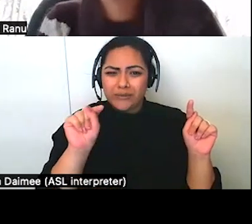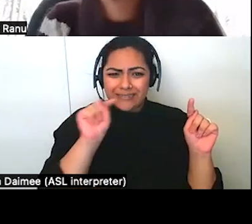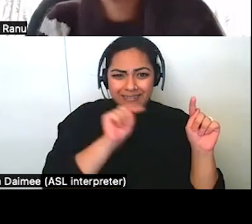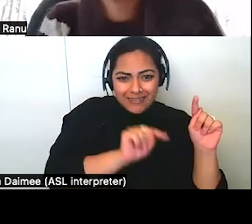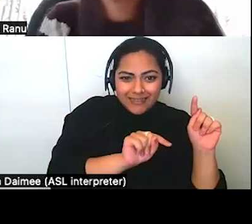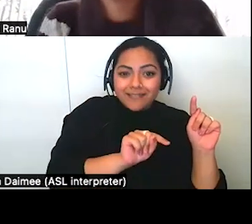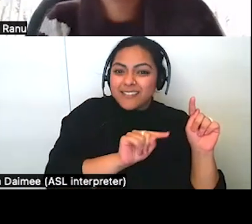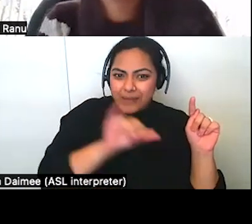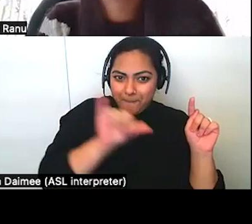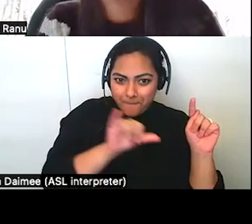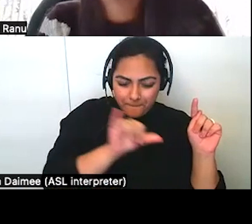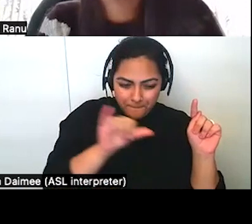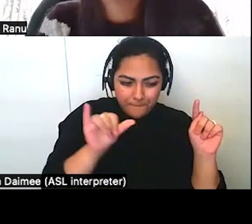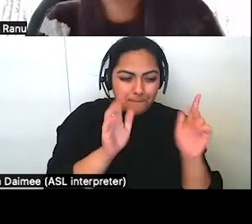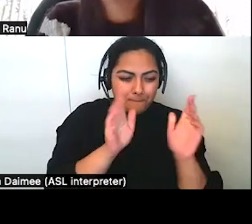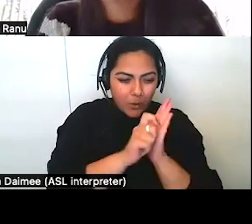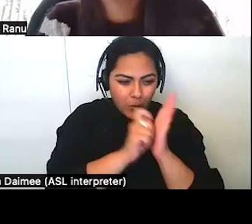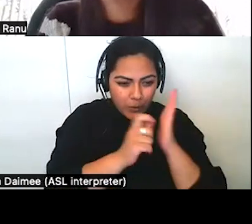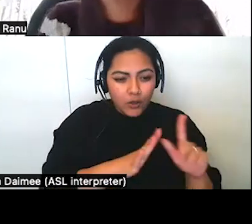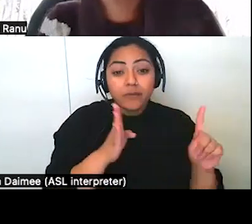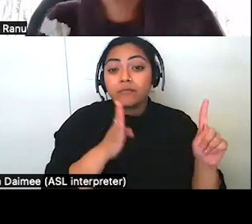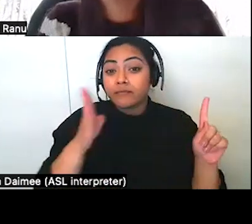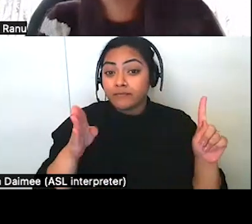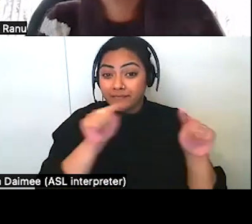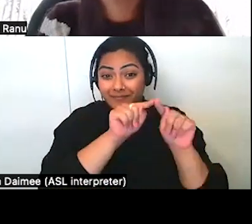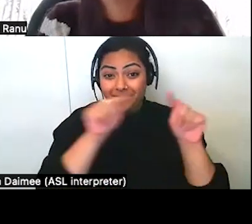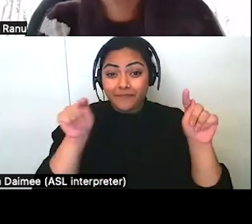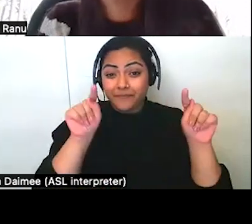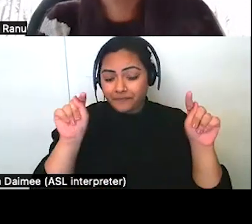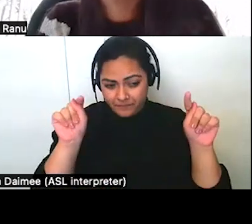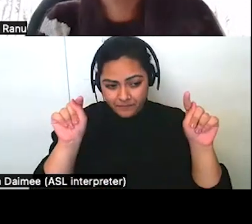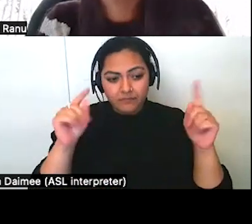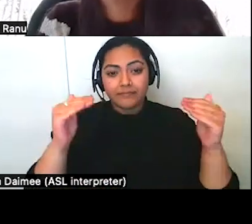"The Hacienda" by Isabel Cañas, "The Lovely Bones" by Alice Sebold,